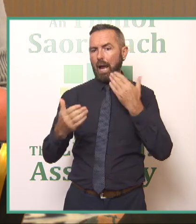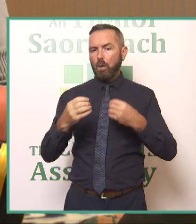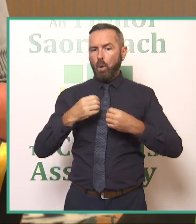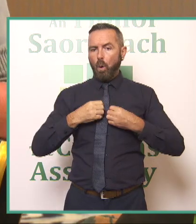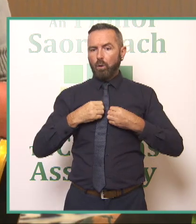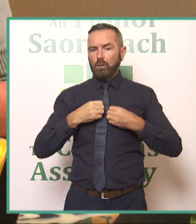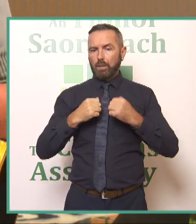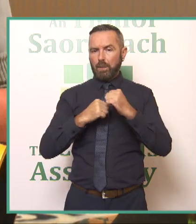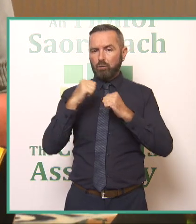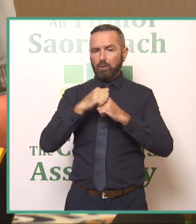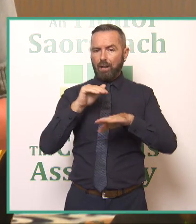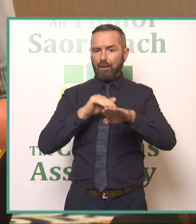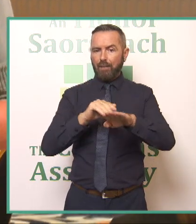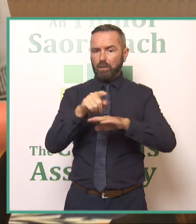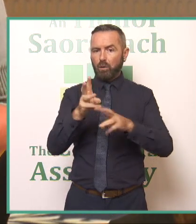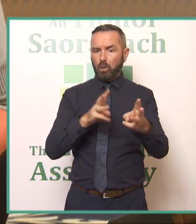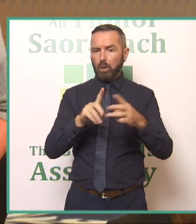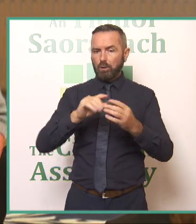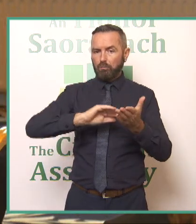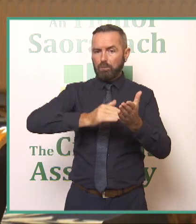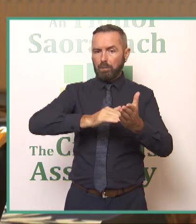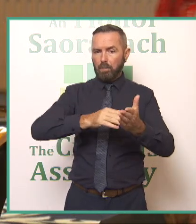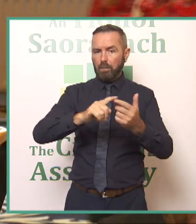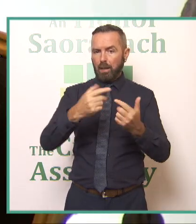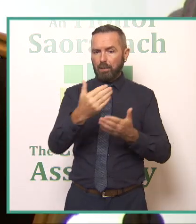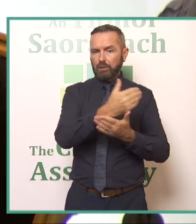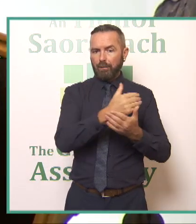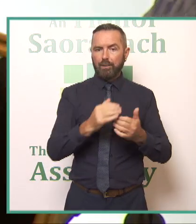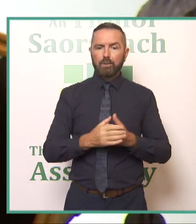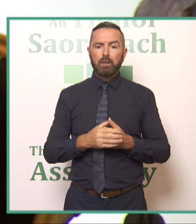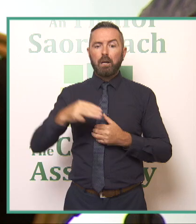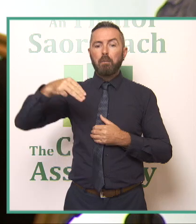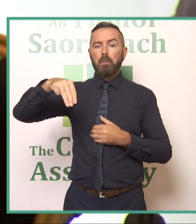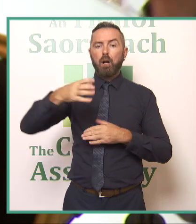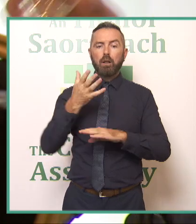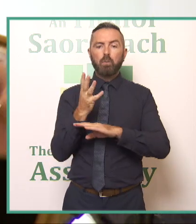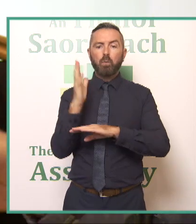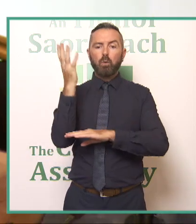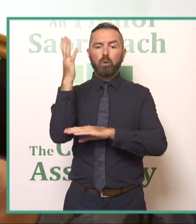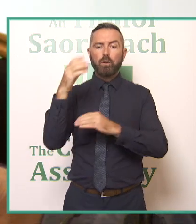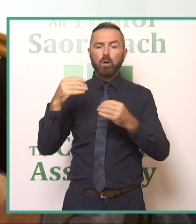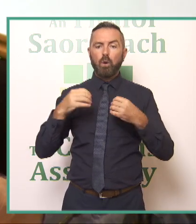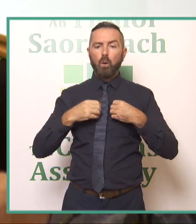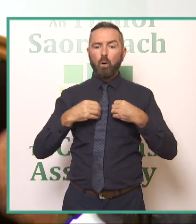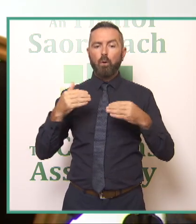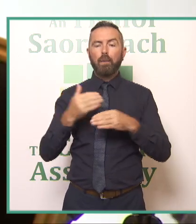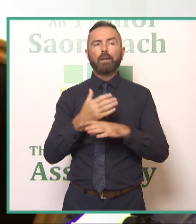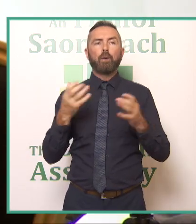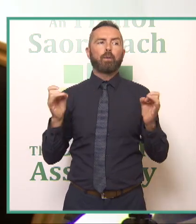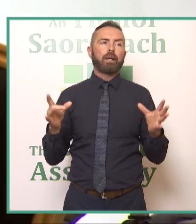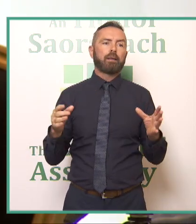your work to conserve and restore it Merlin Woods is owned by okay it's not actually it's owned